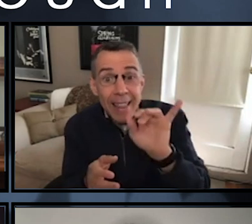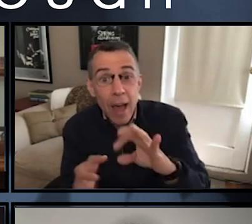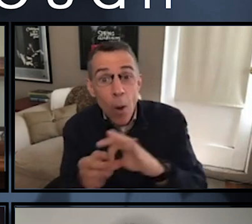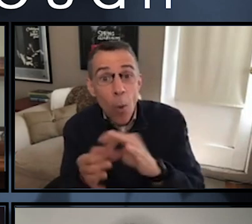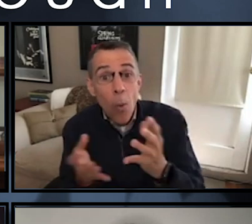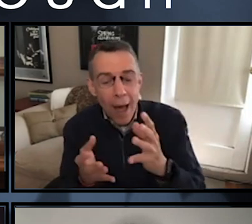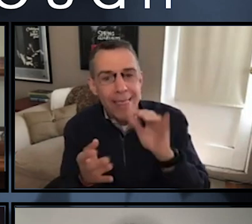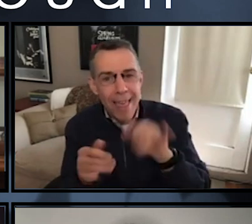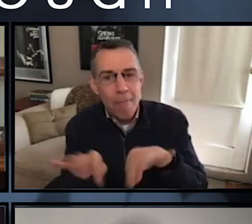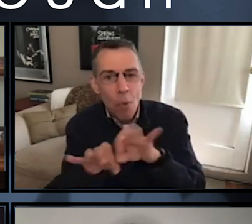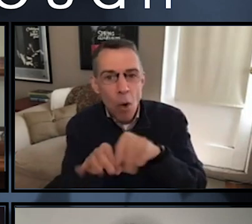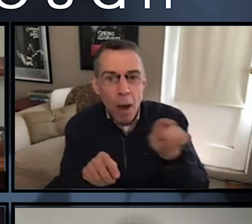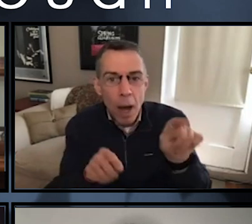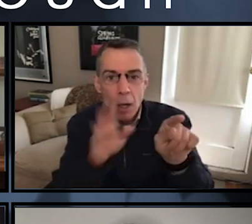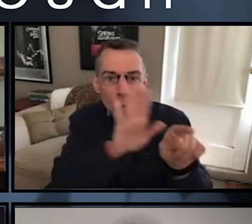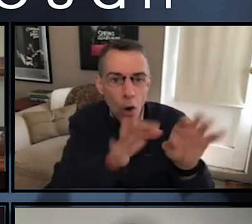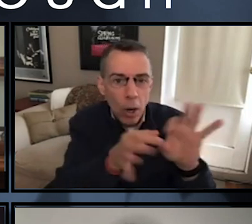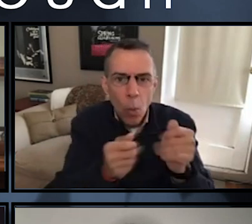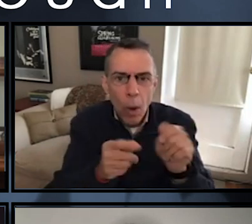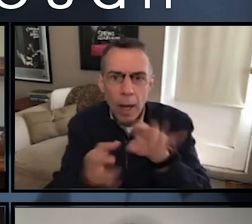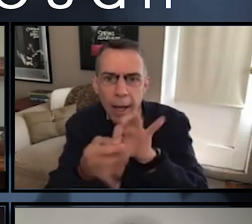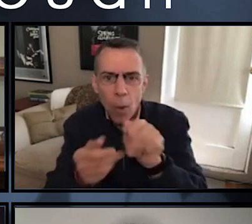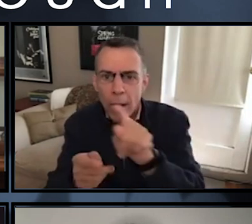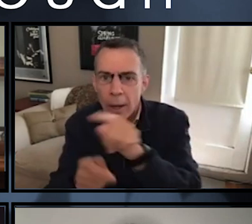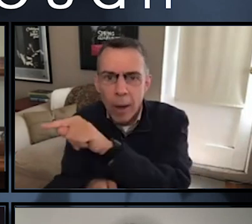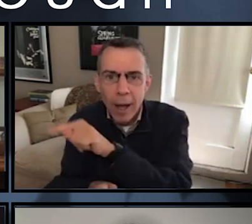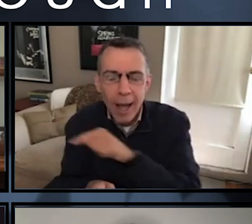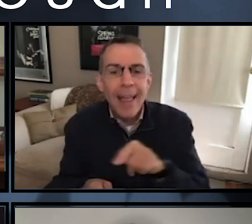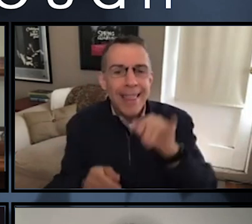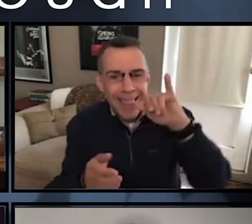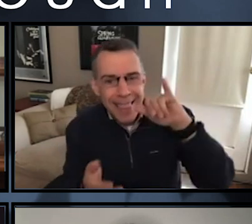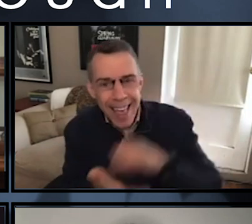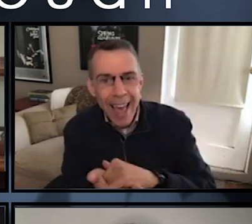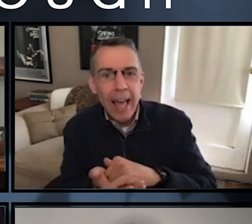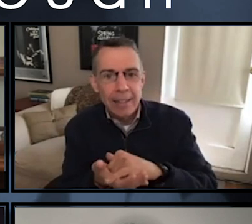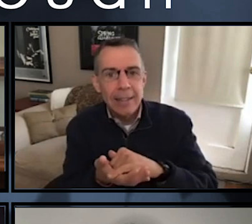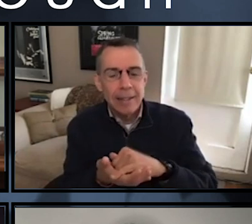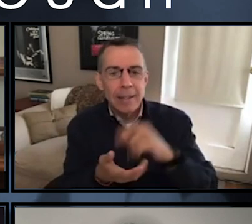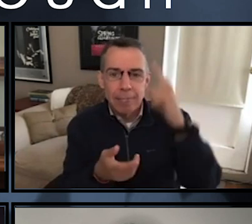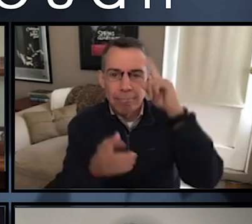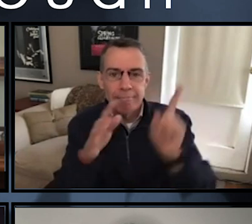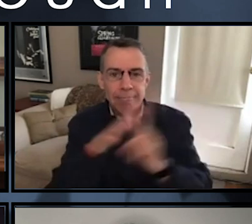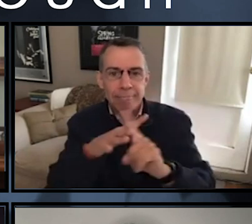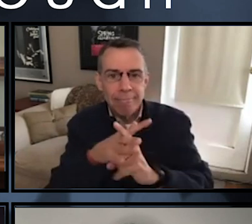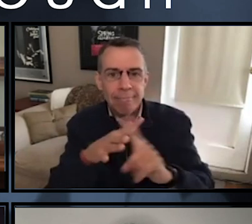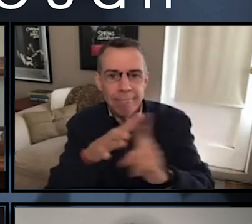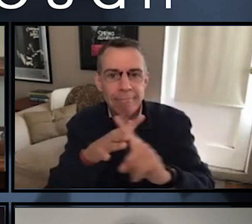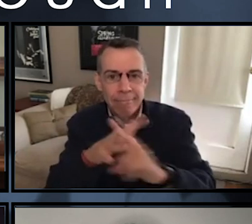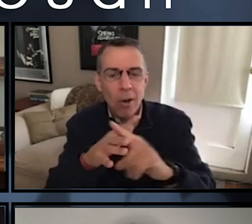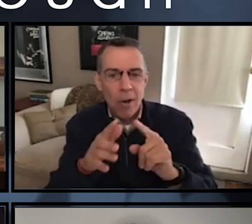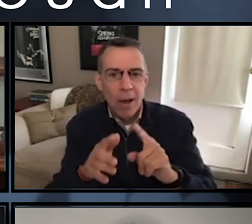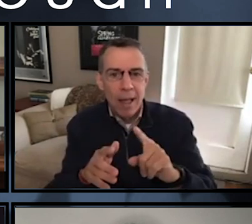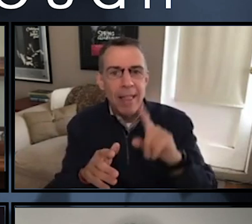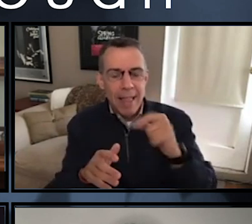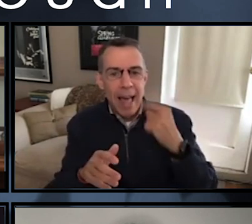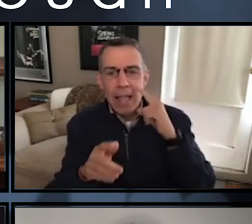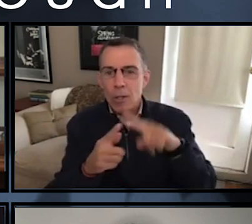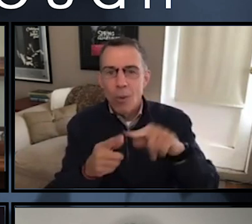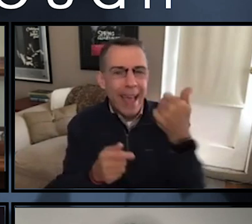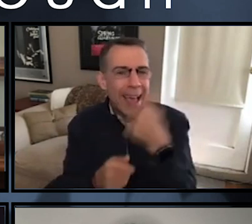regardless of whatever our differences might be is the thing that comes up for me over and over again. And I think has application to anything, to any